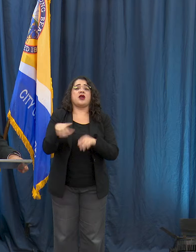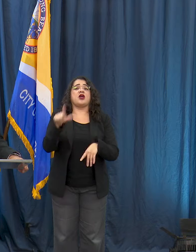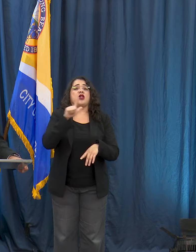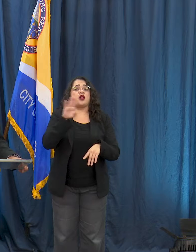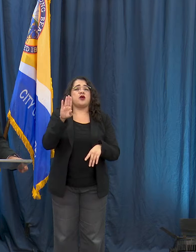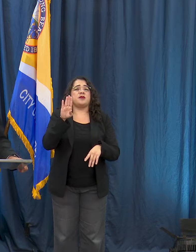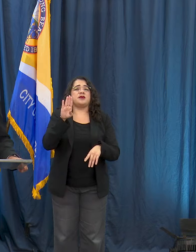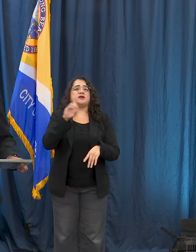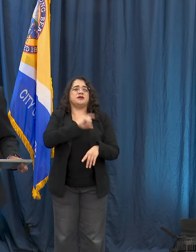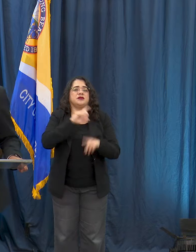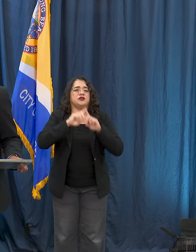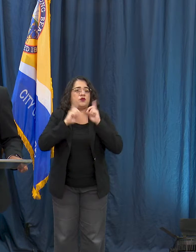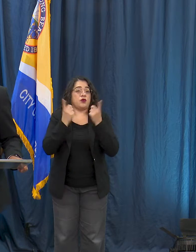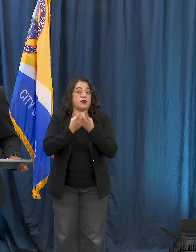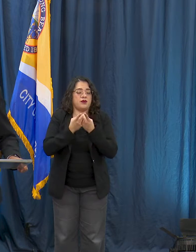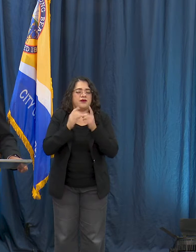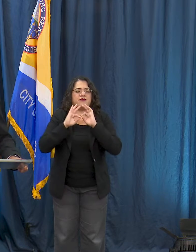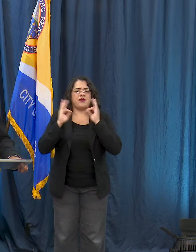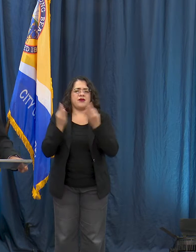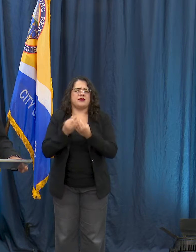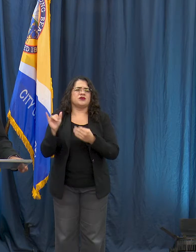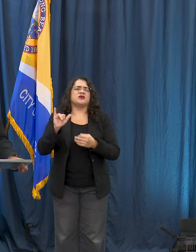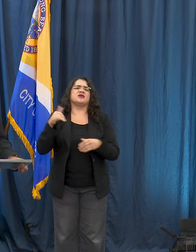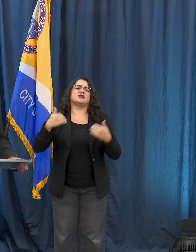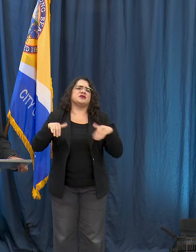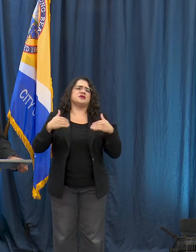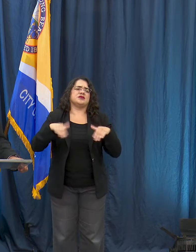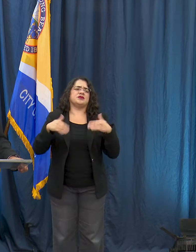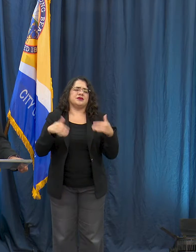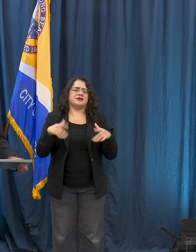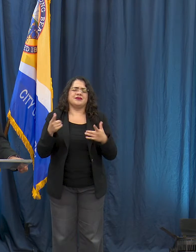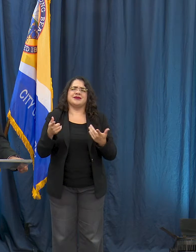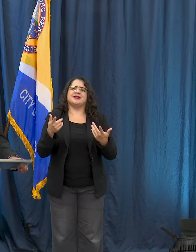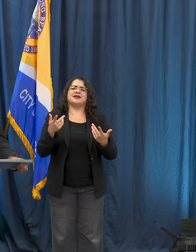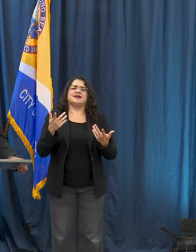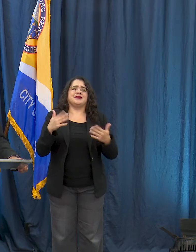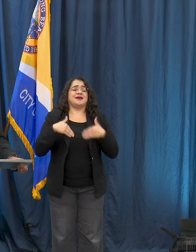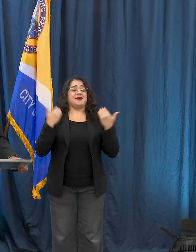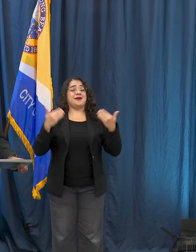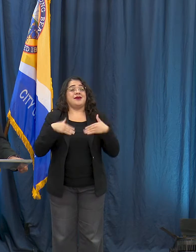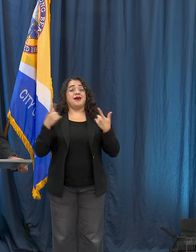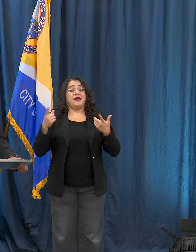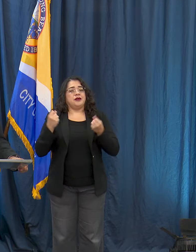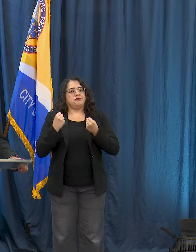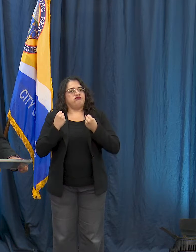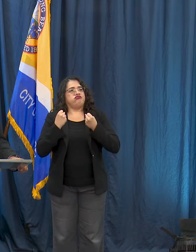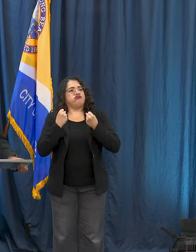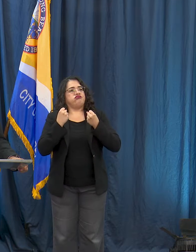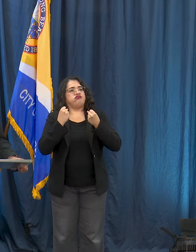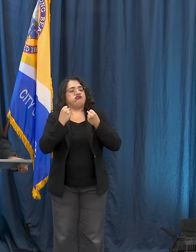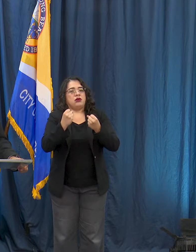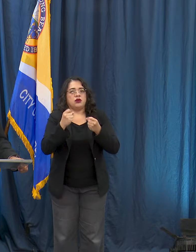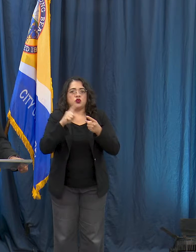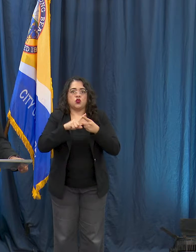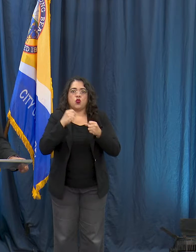It's very hard to lose an officer especially one that was so young, on his way to work. And so, our prayers and thoughts go out